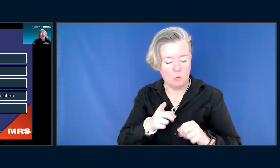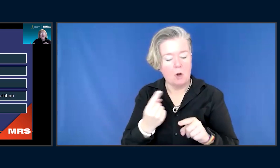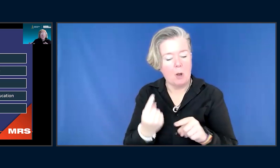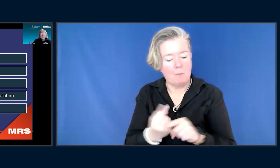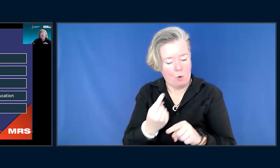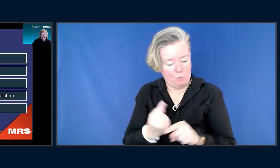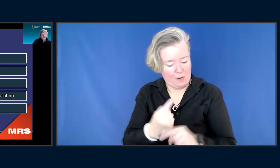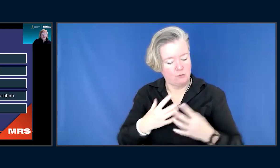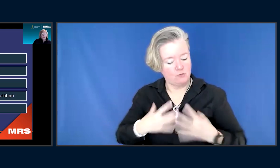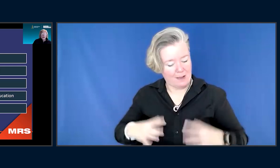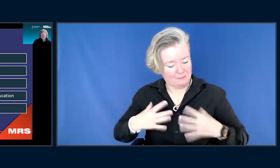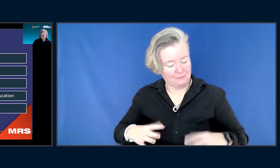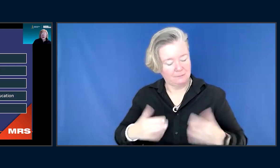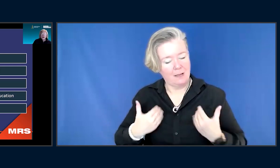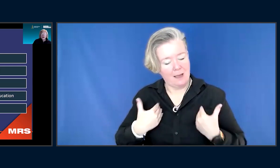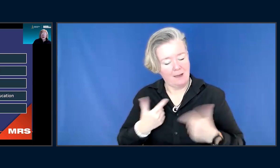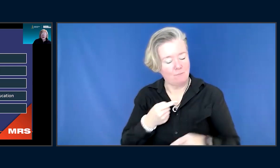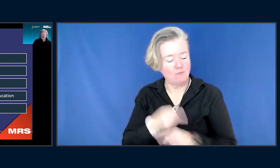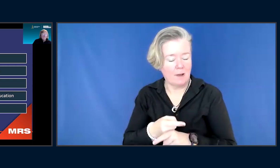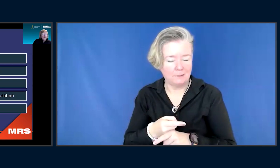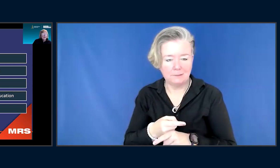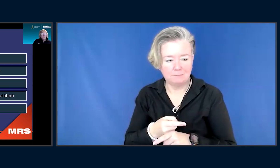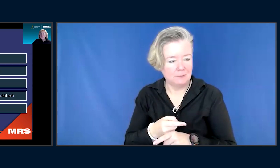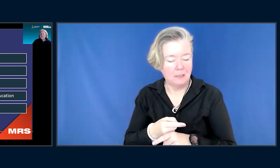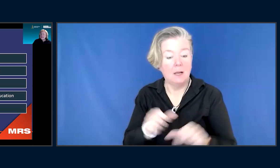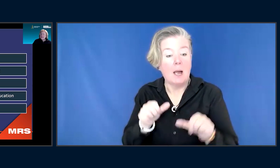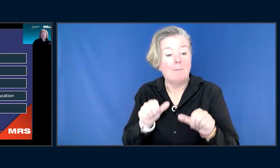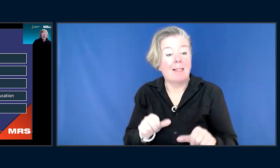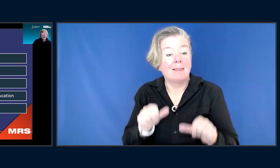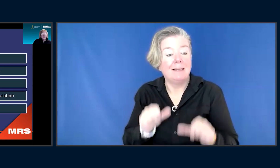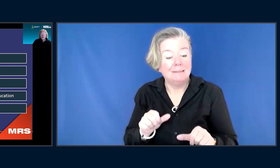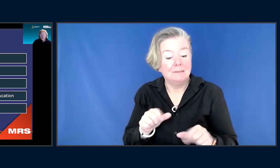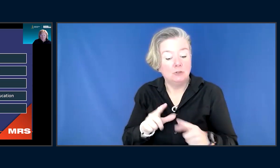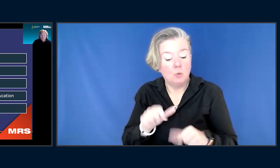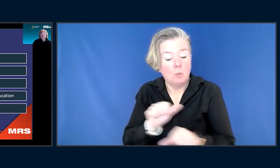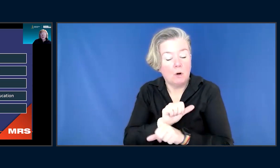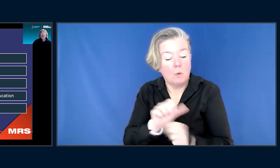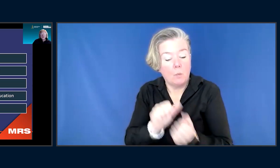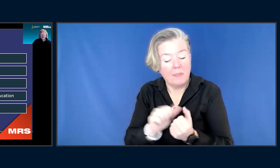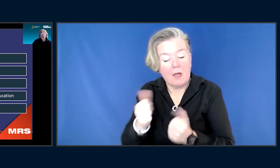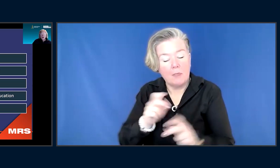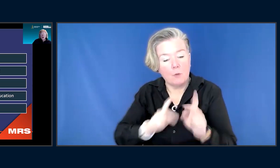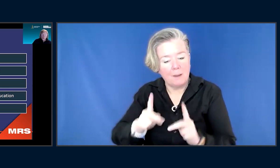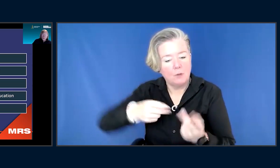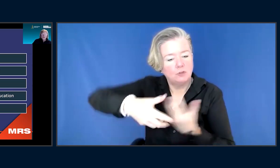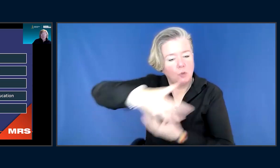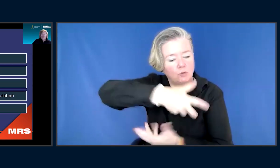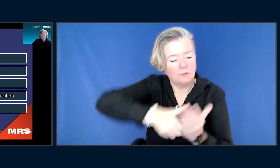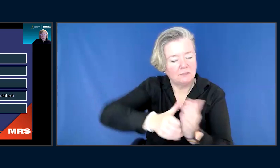that you are appropriately dressed and have the right abilities in working with other people